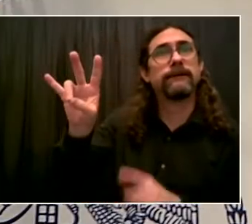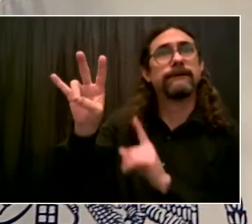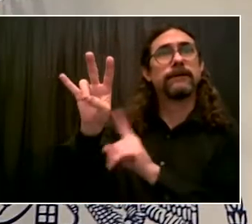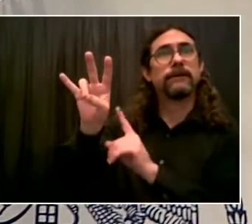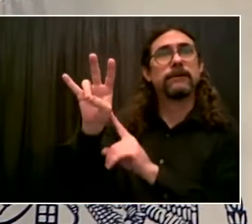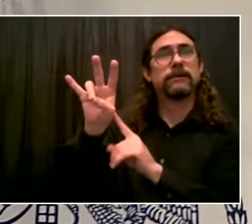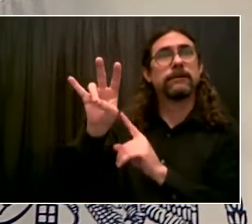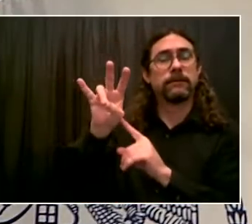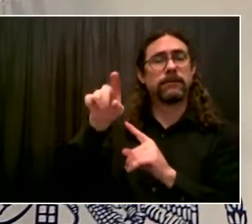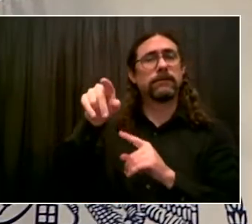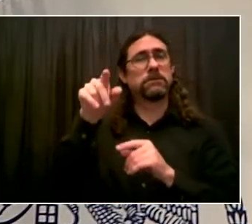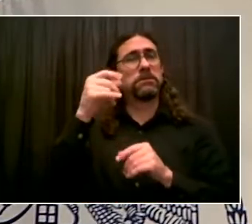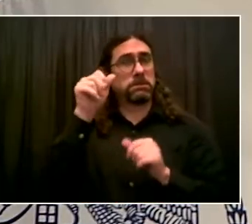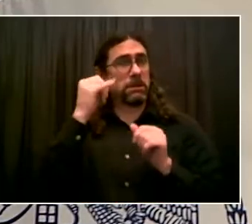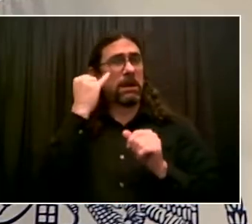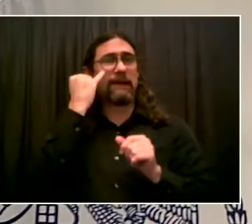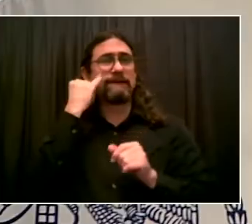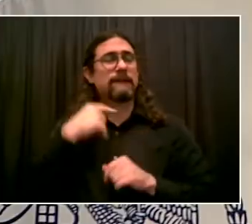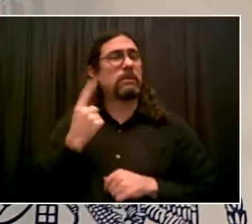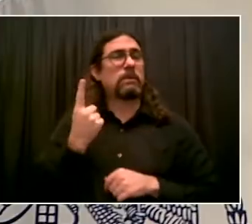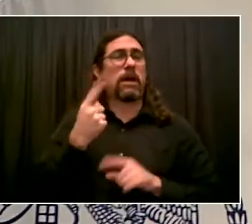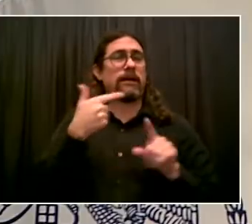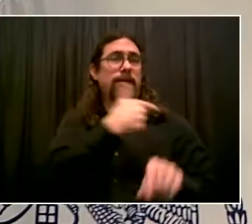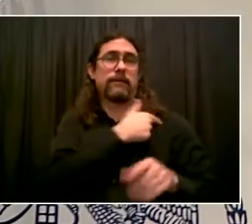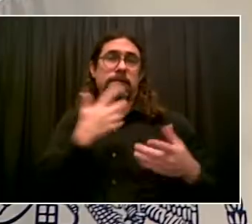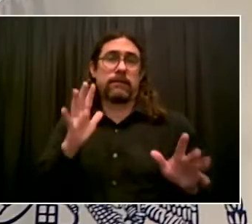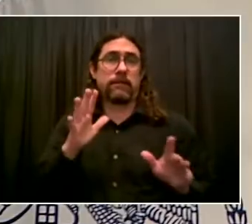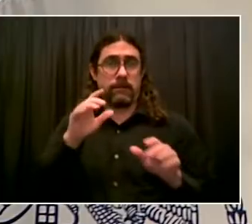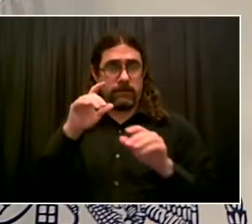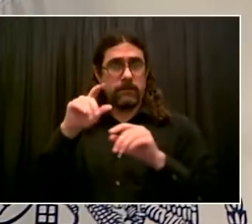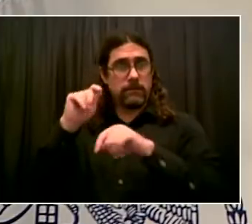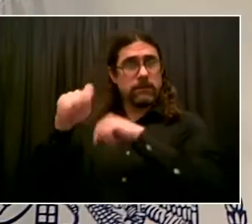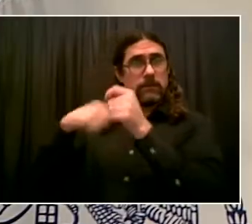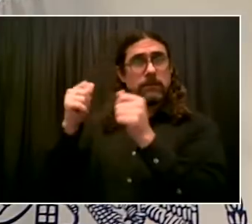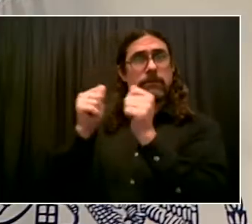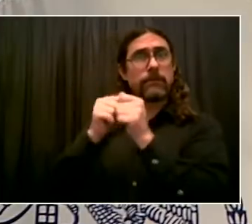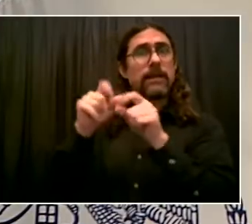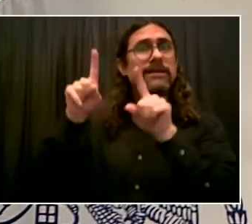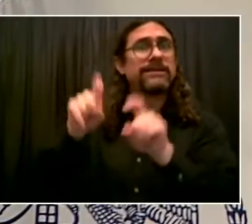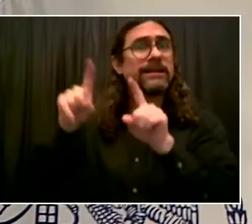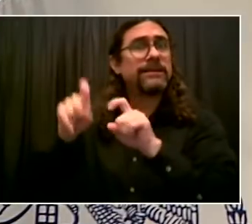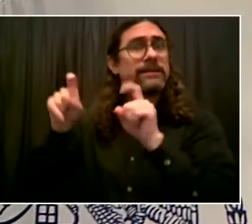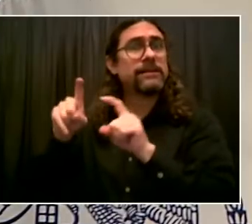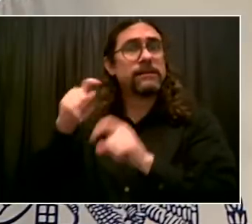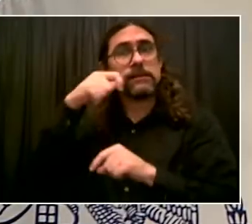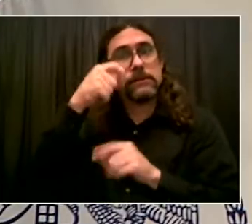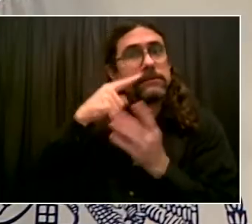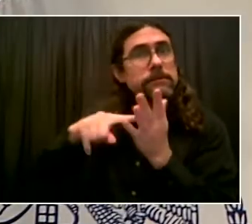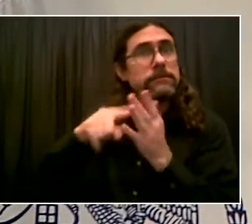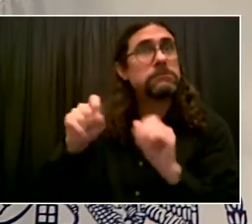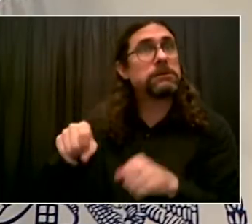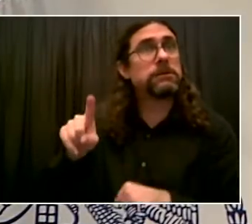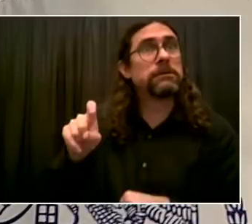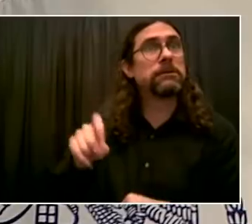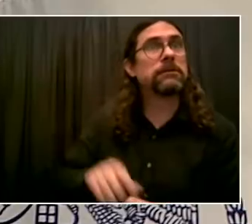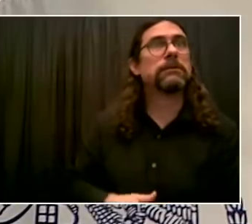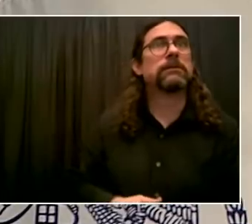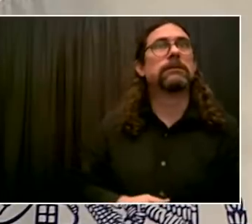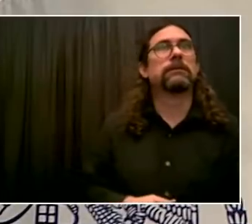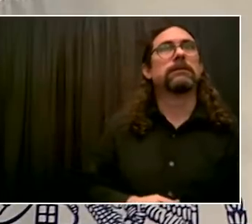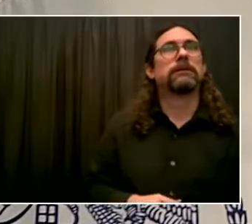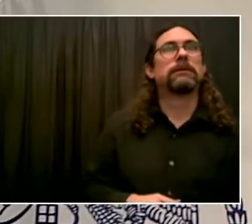DECEMBER 27?